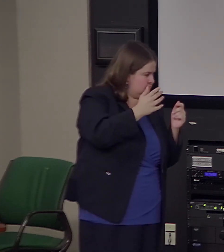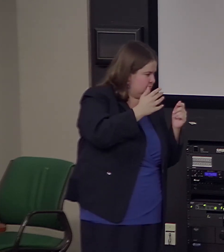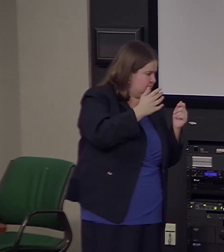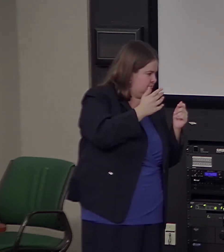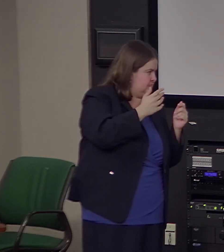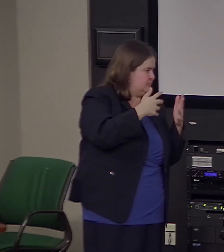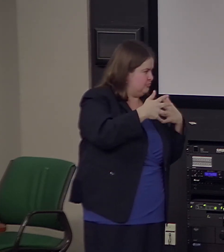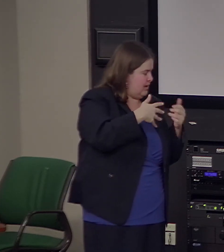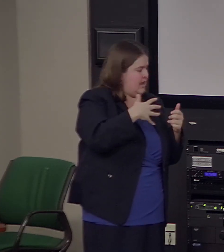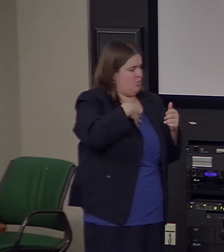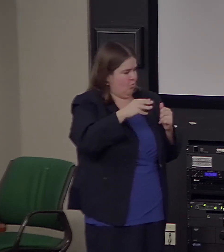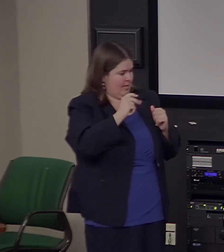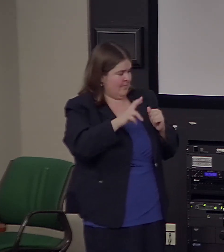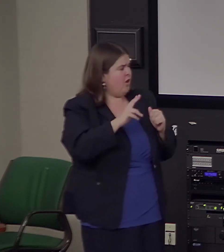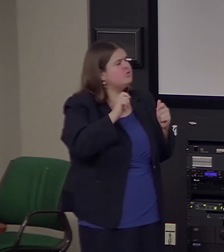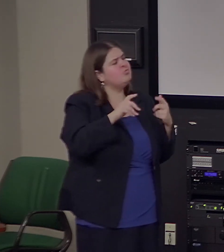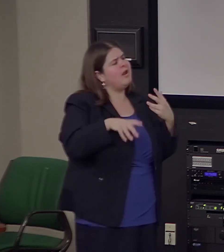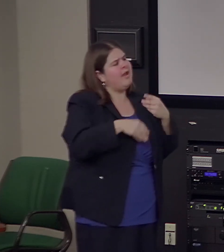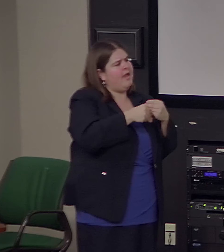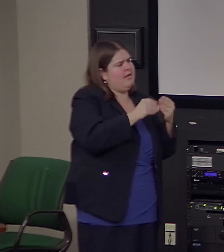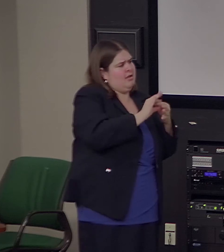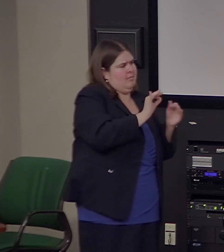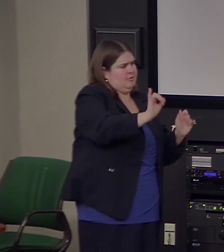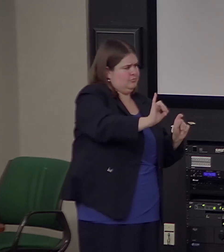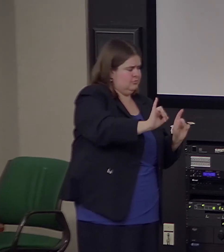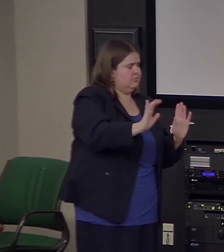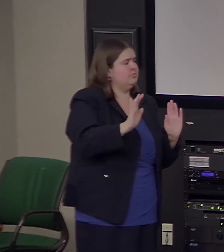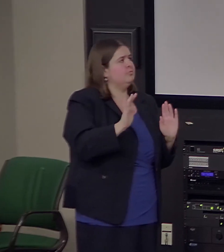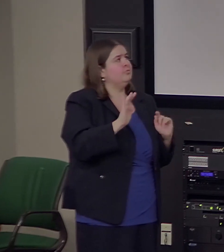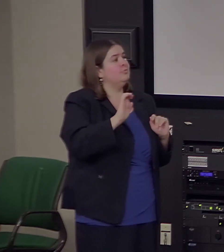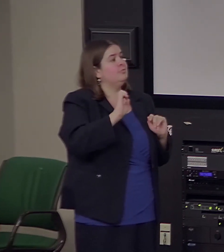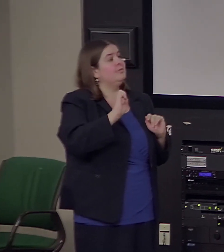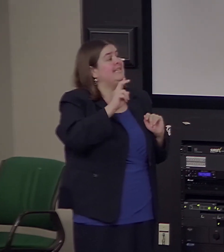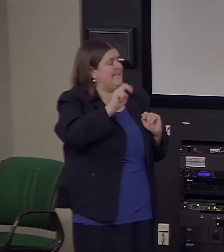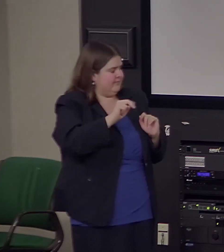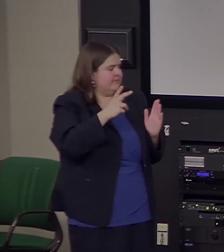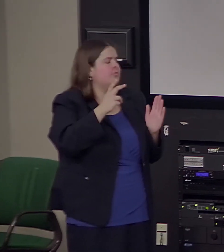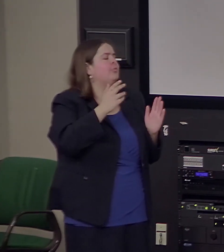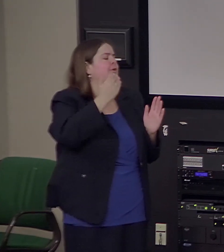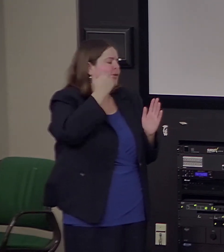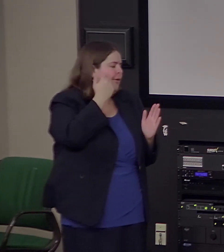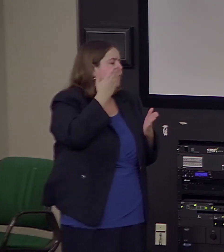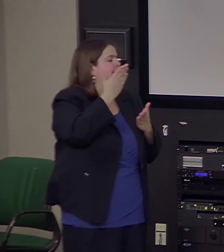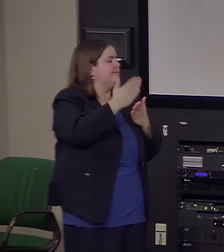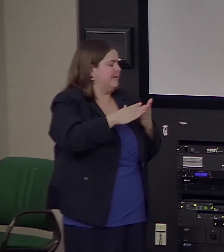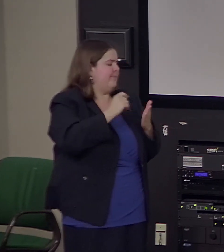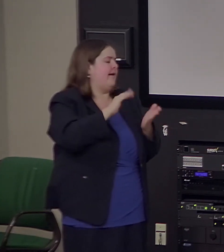But I just want to say something that even with these differences in gray and white matter